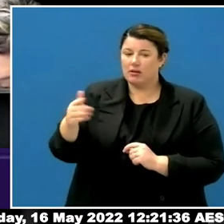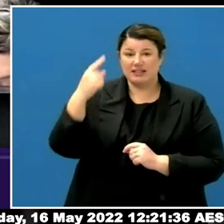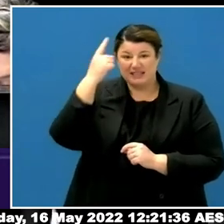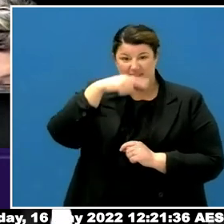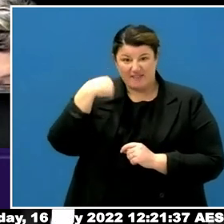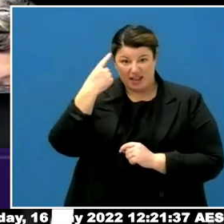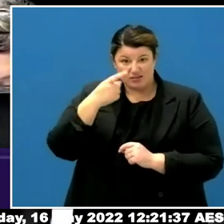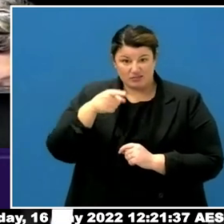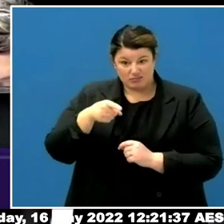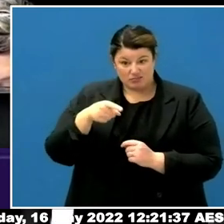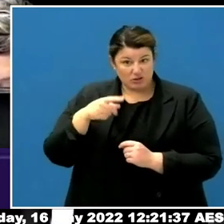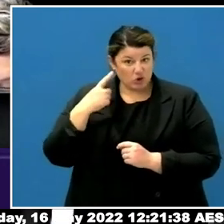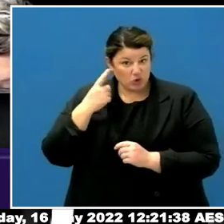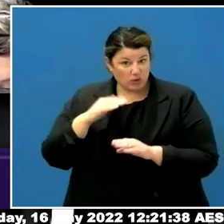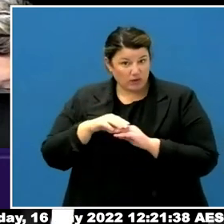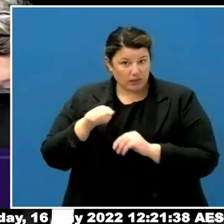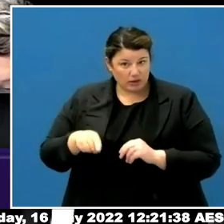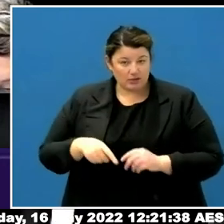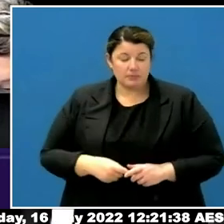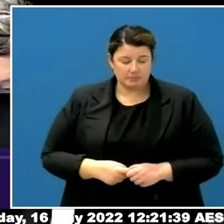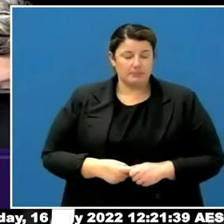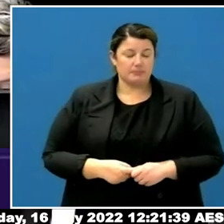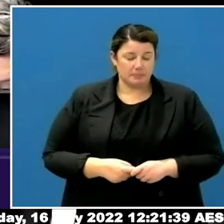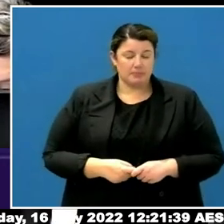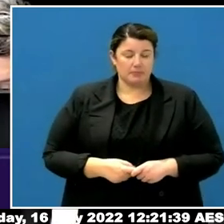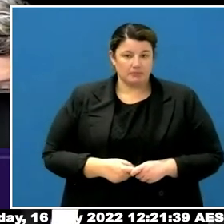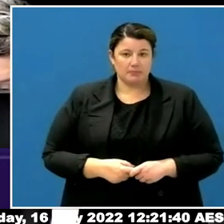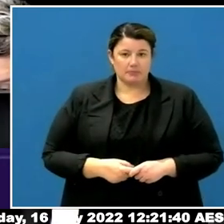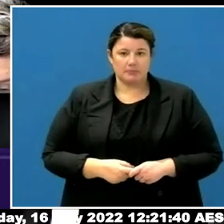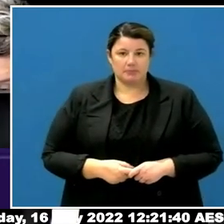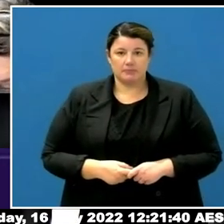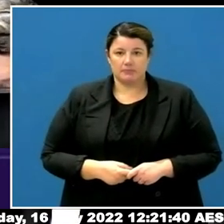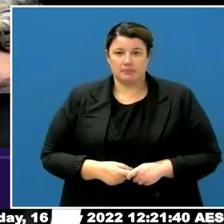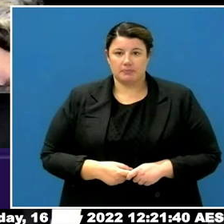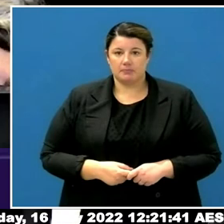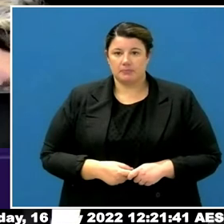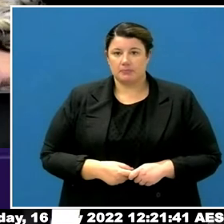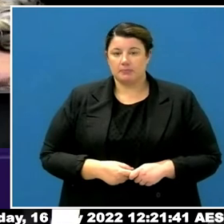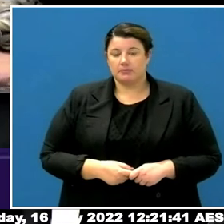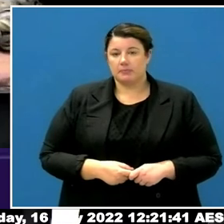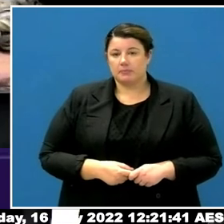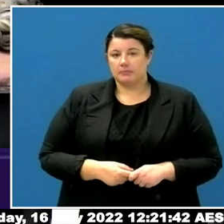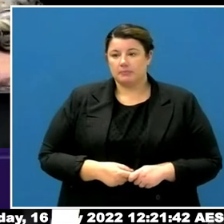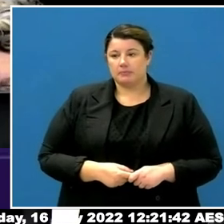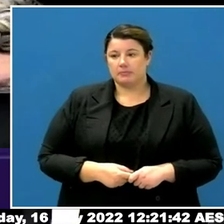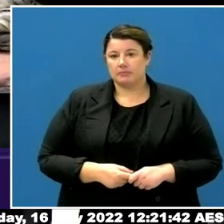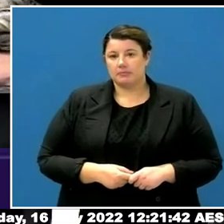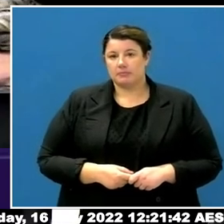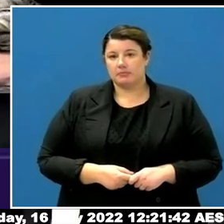Mmm. Your recollection from your statement, what you understand, am I right,